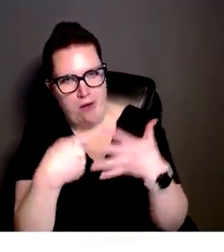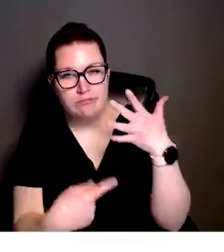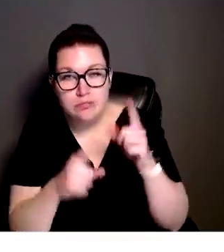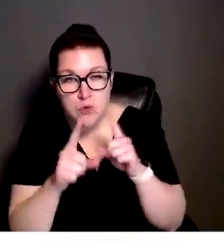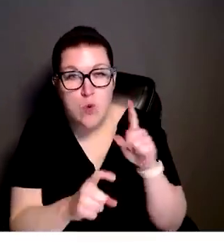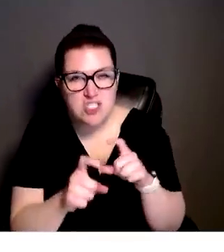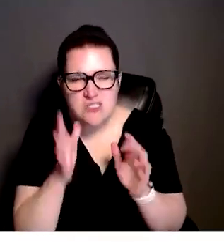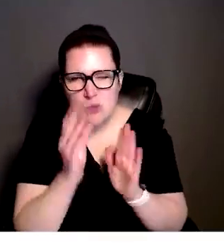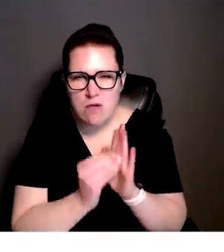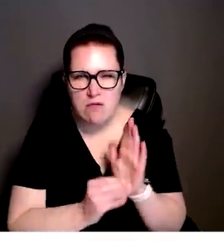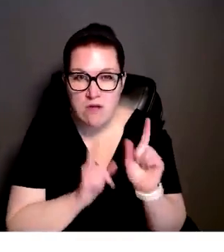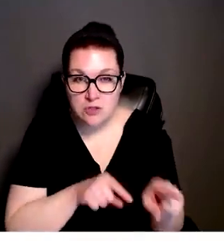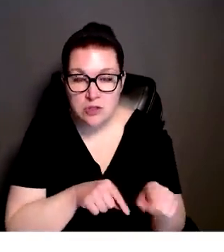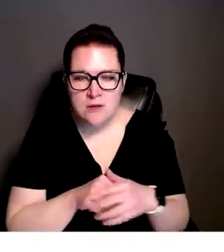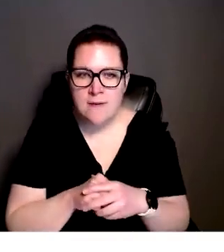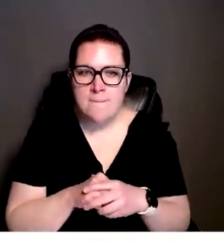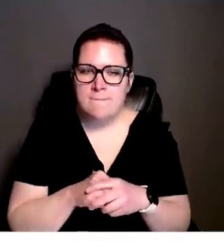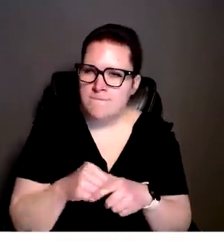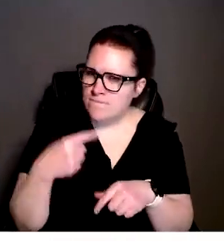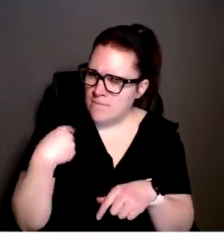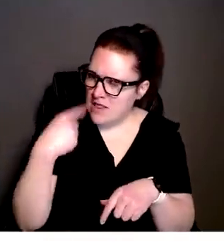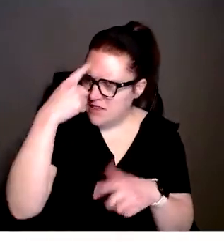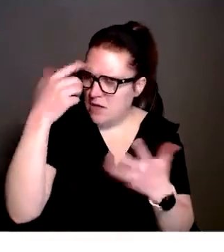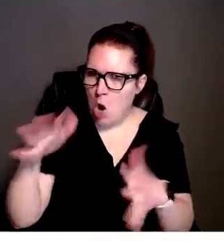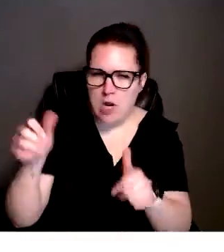We believe have posted in the chat our